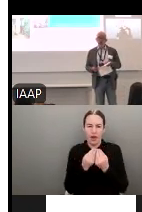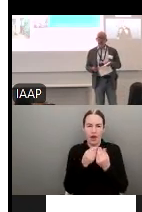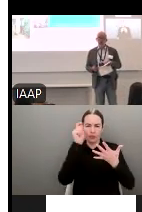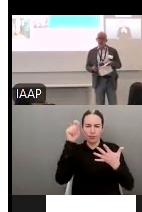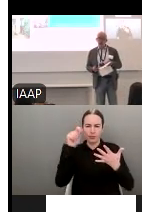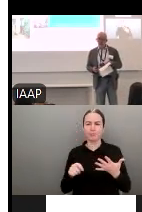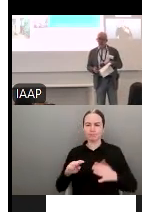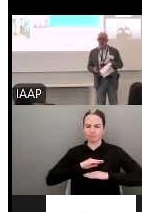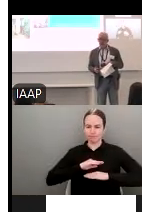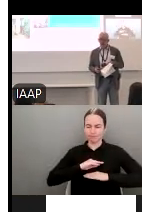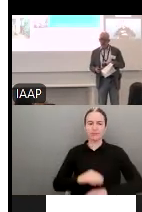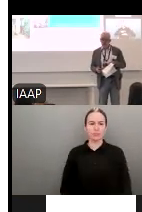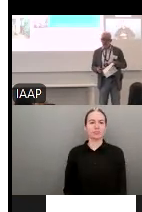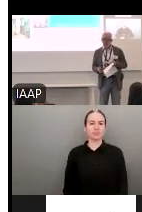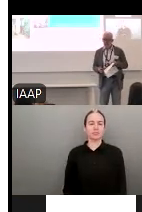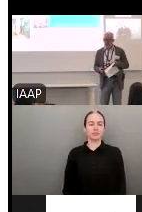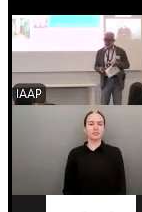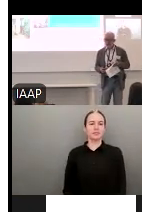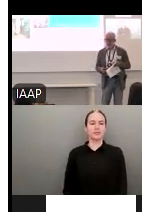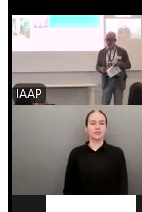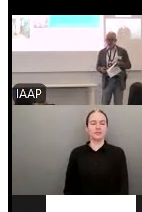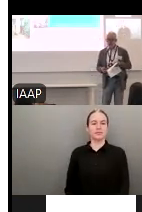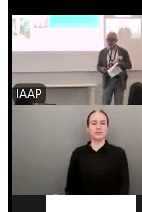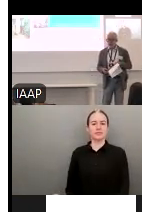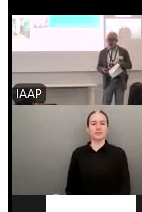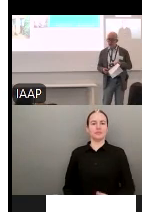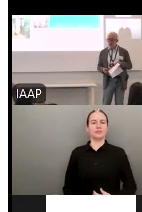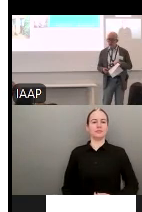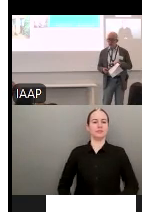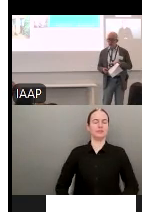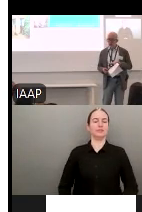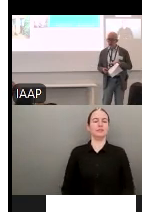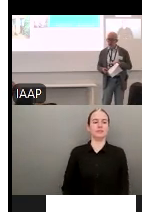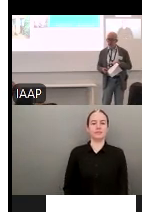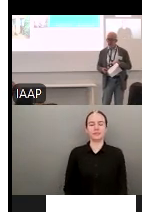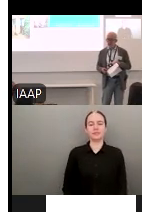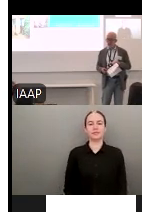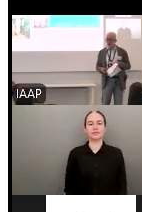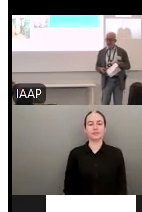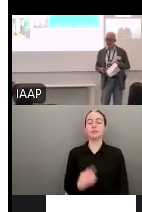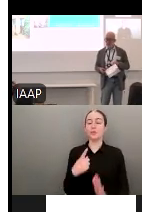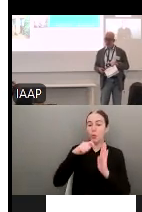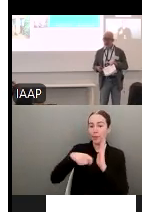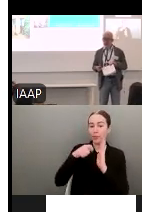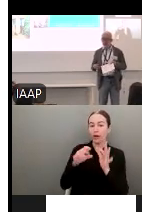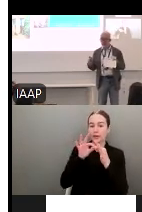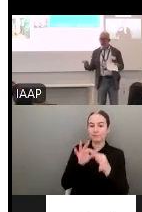The Nordic waterfront, conducted and organized a project on, introducing work your life.